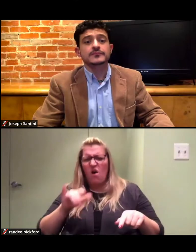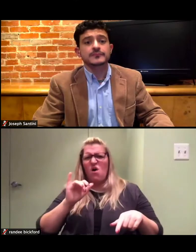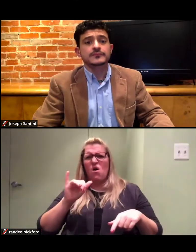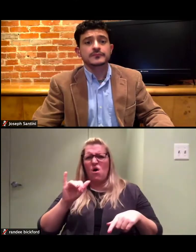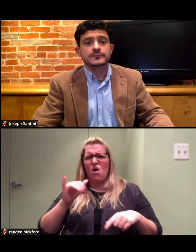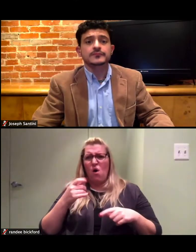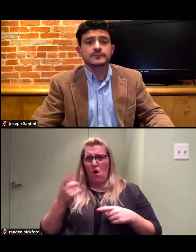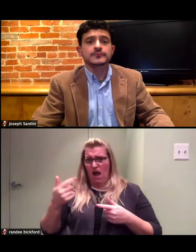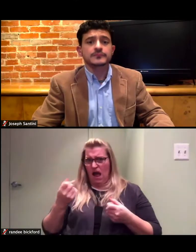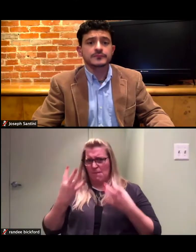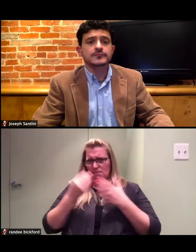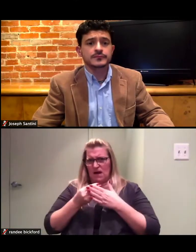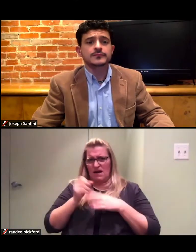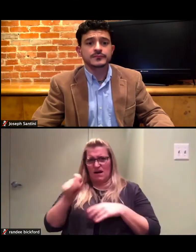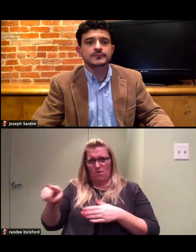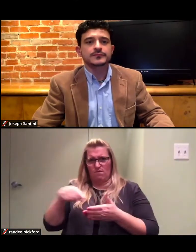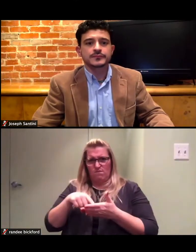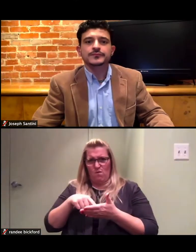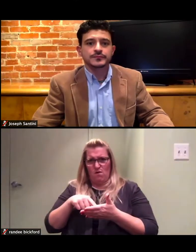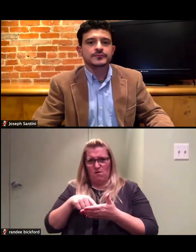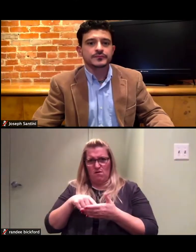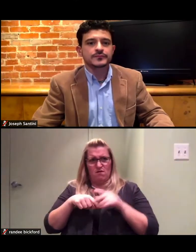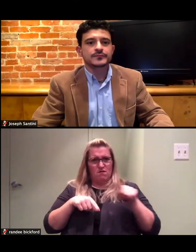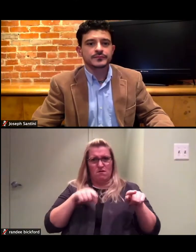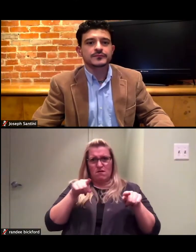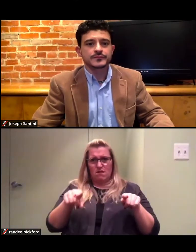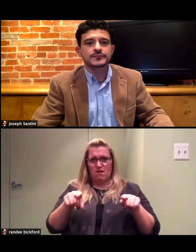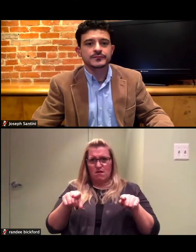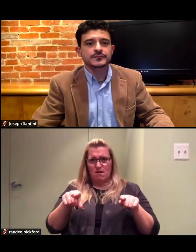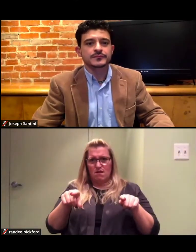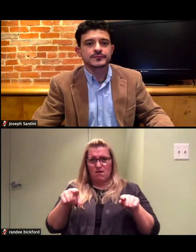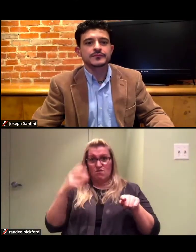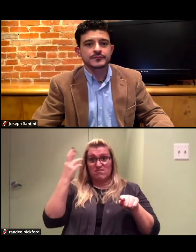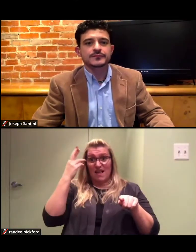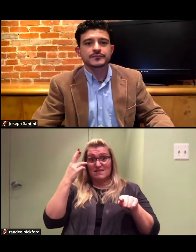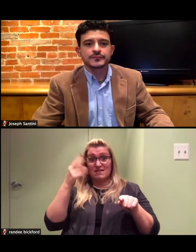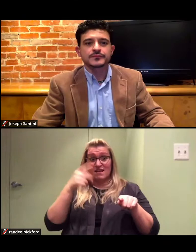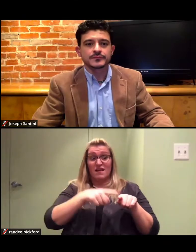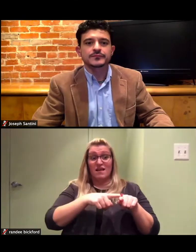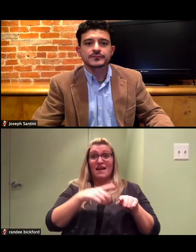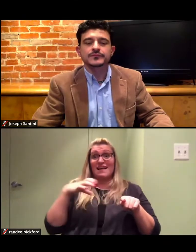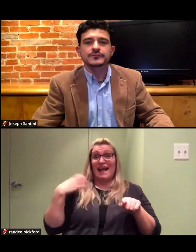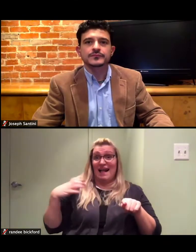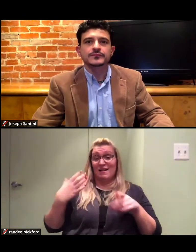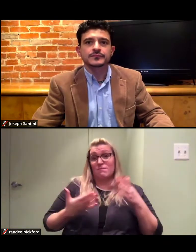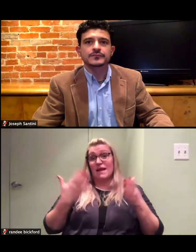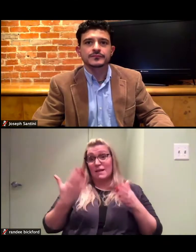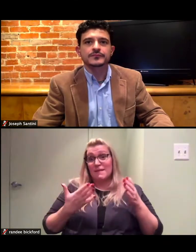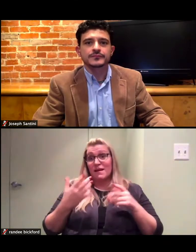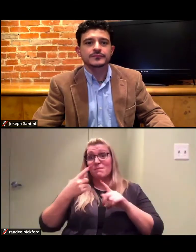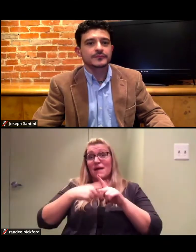the taxes for each of those cars and how much money you have and which car you're able to afford.